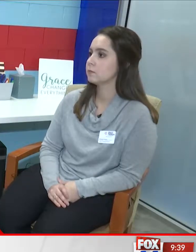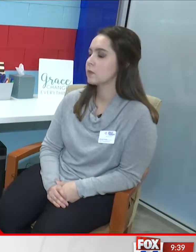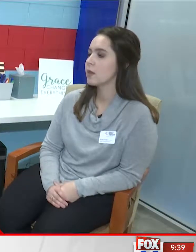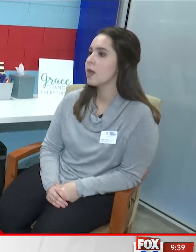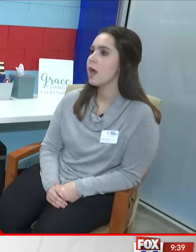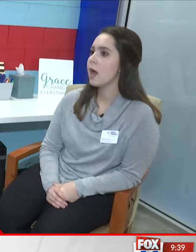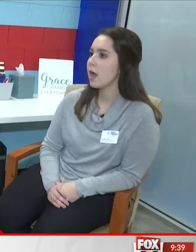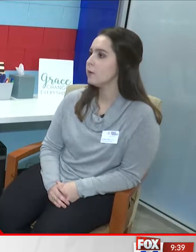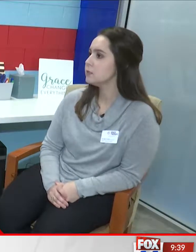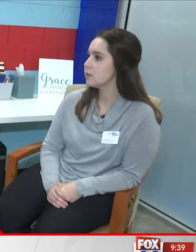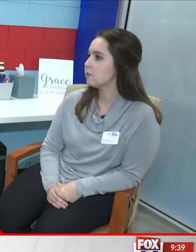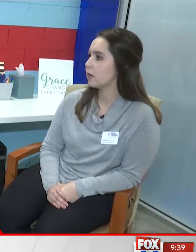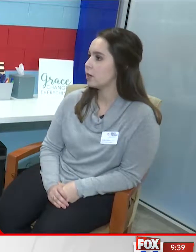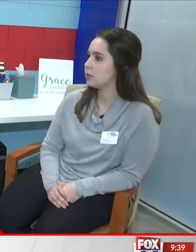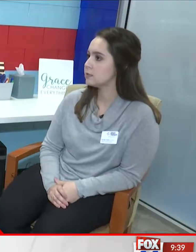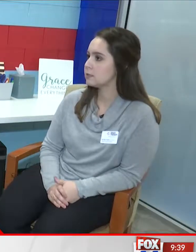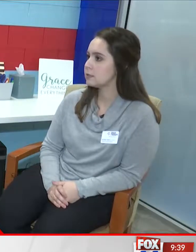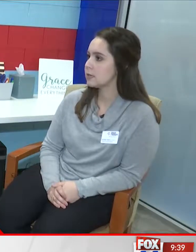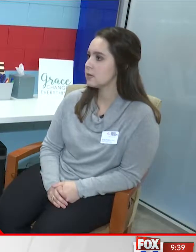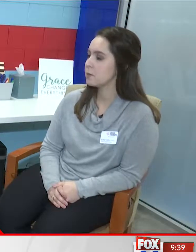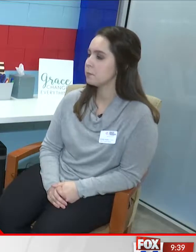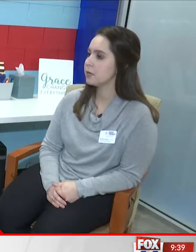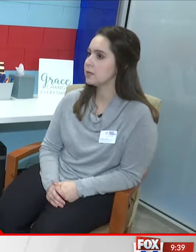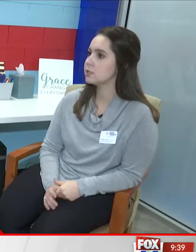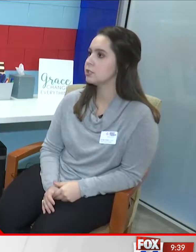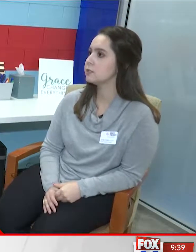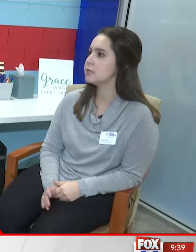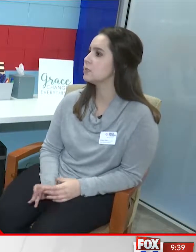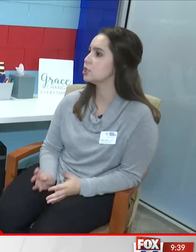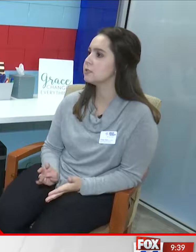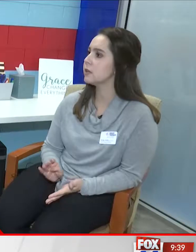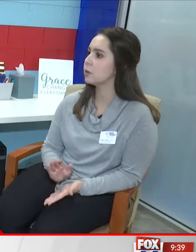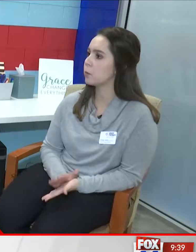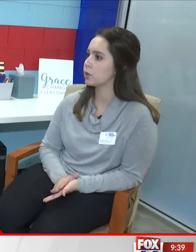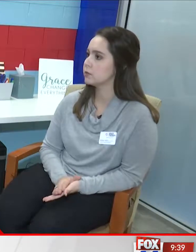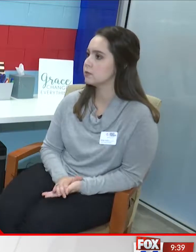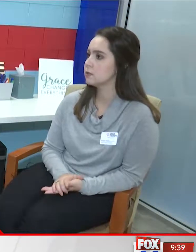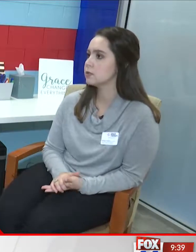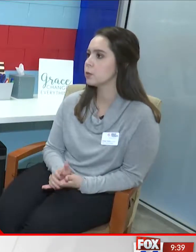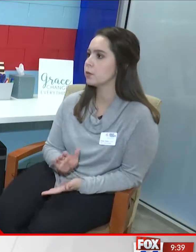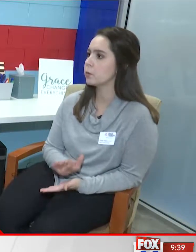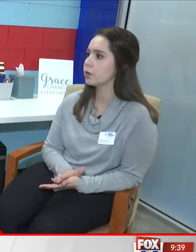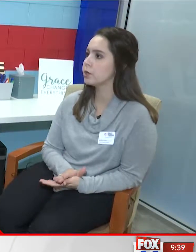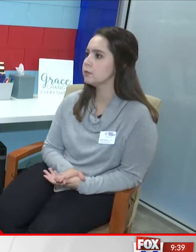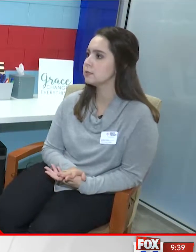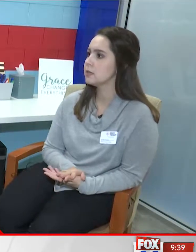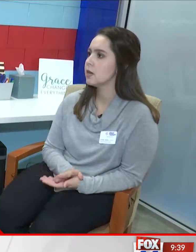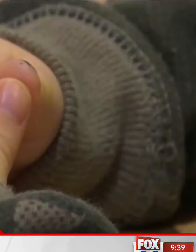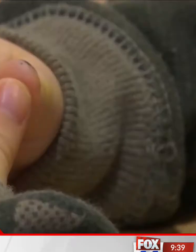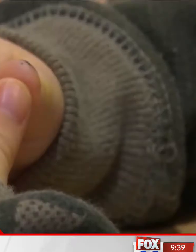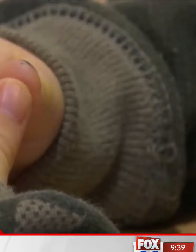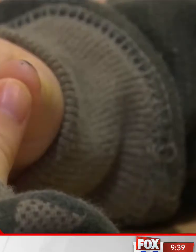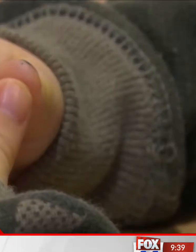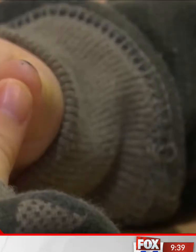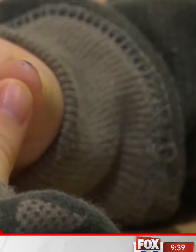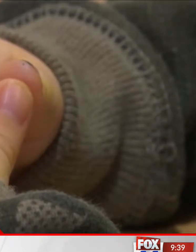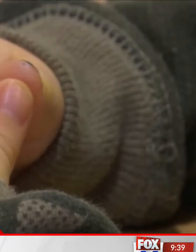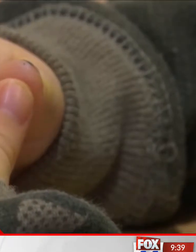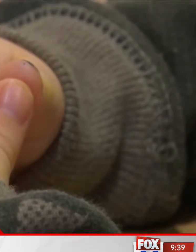baby to really learn what it means?" EMILY KROLL "I would say very consistent because it's just like words, with